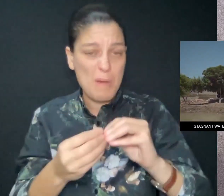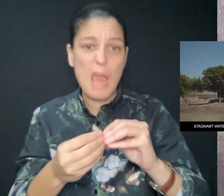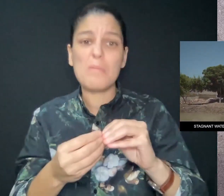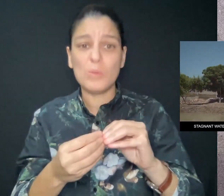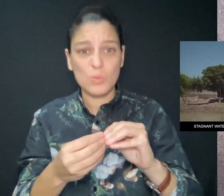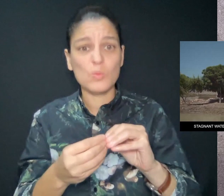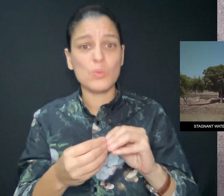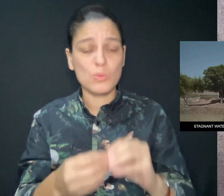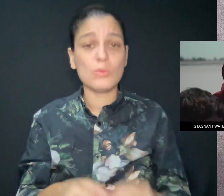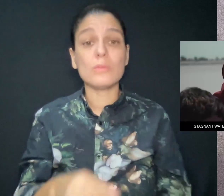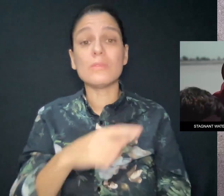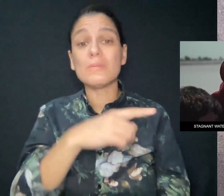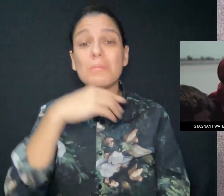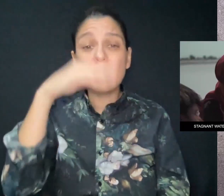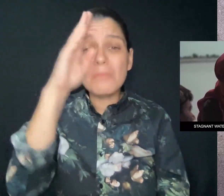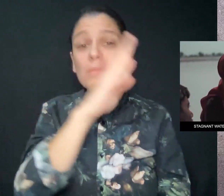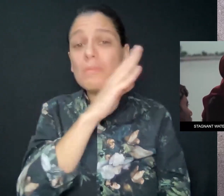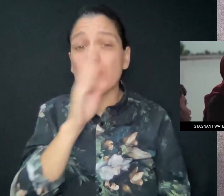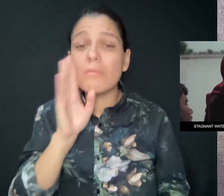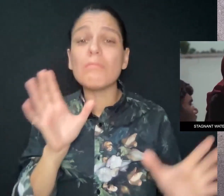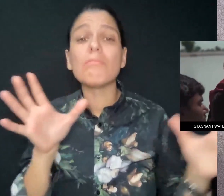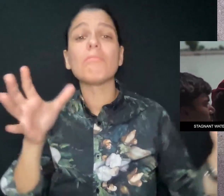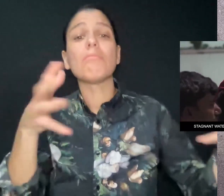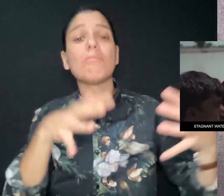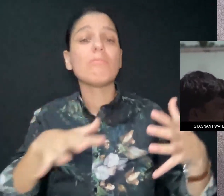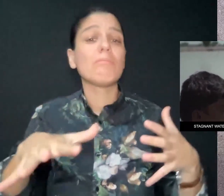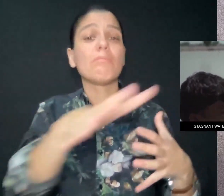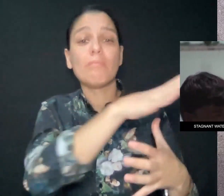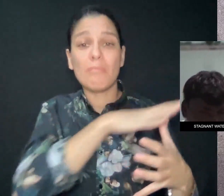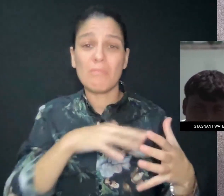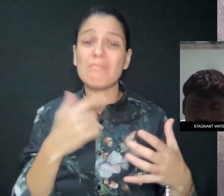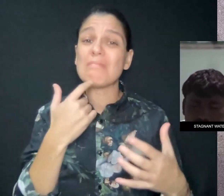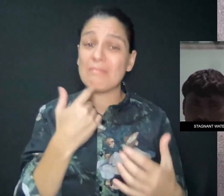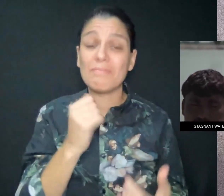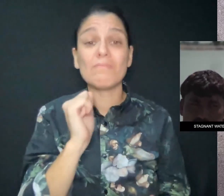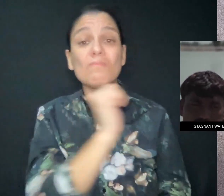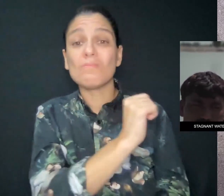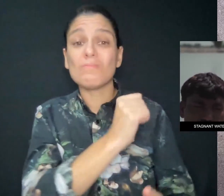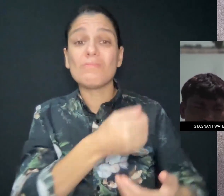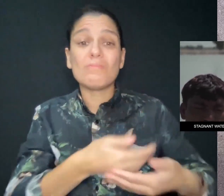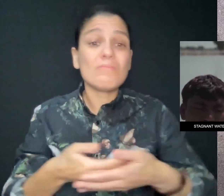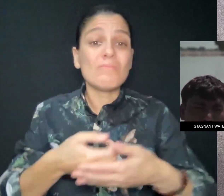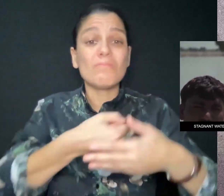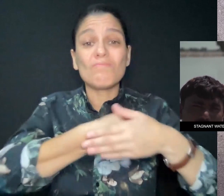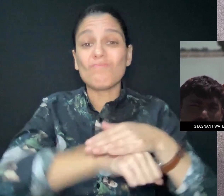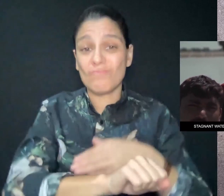not fully receded and that's causing another serious problem parents say their children